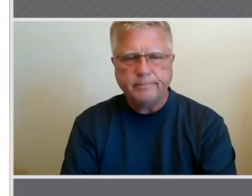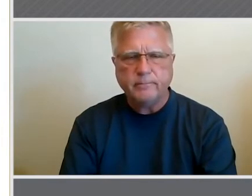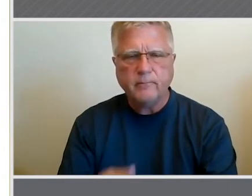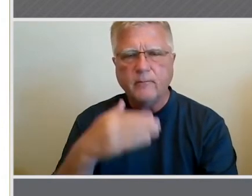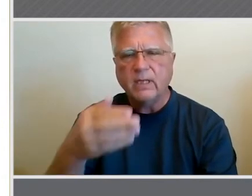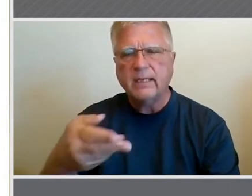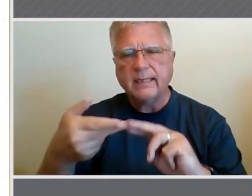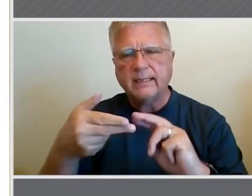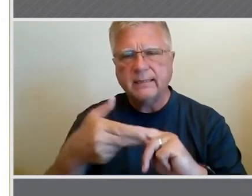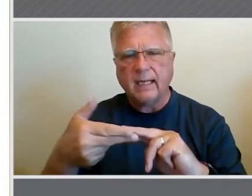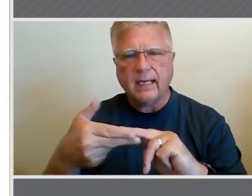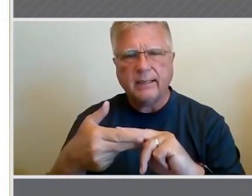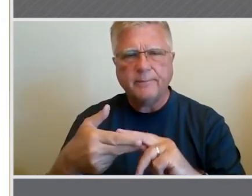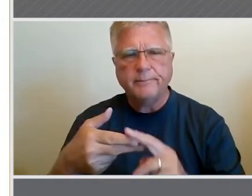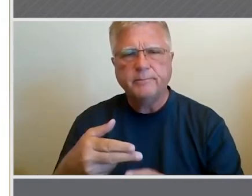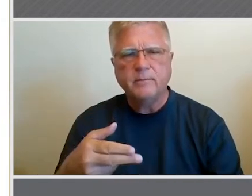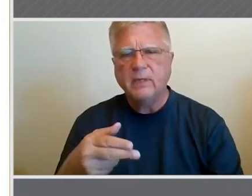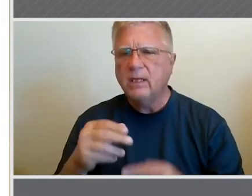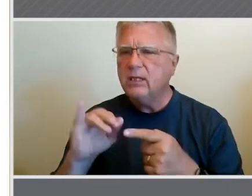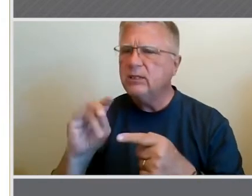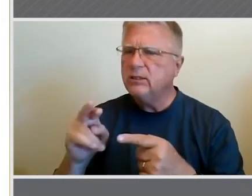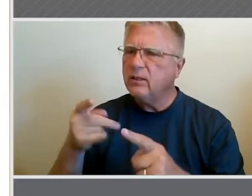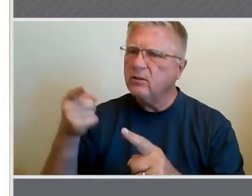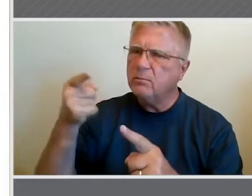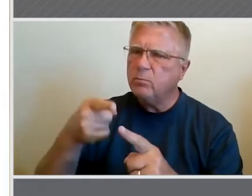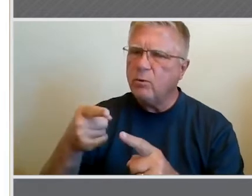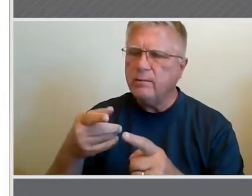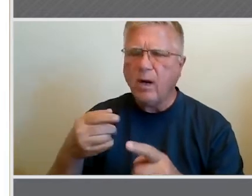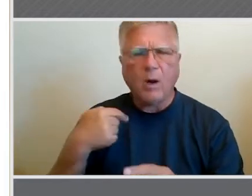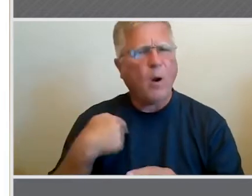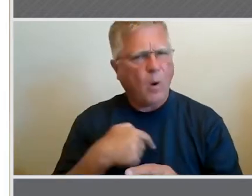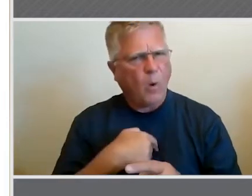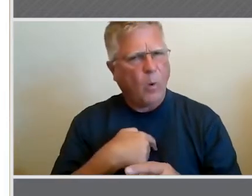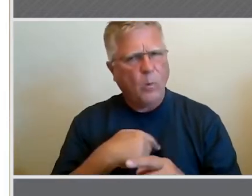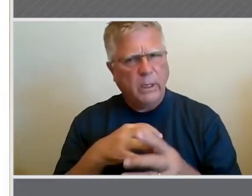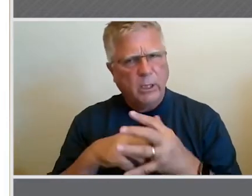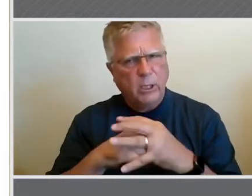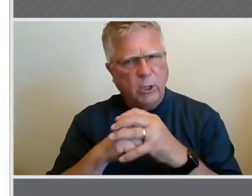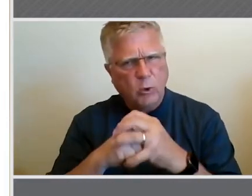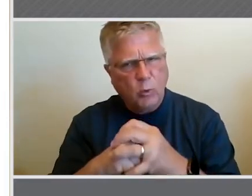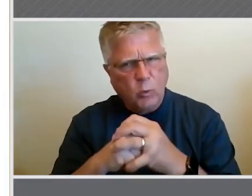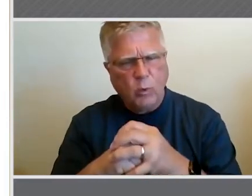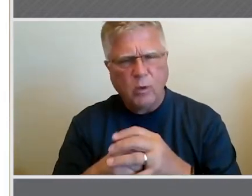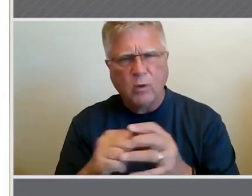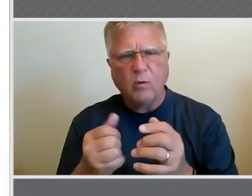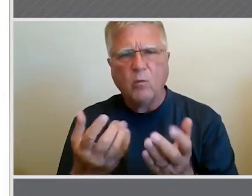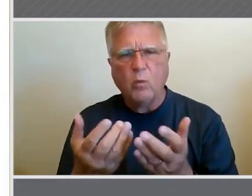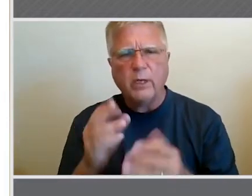You know, Jennifer's point you know we core of what the era works on in terms of small